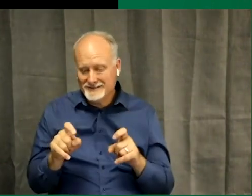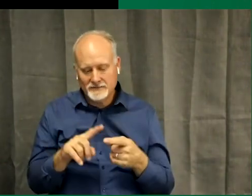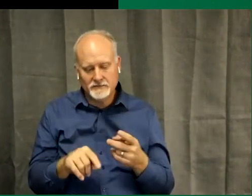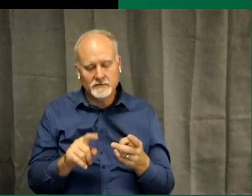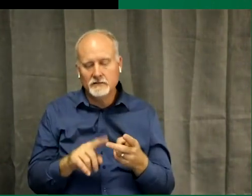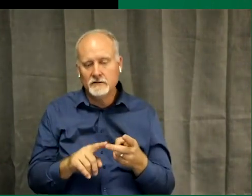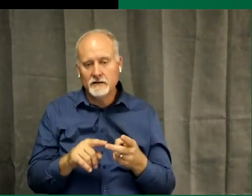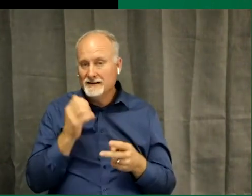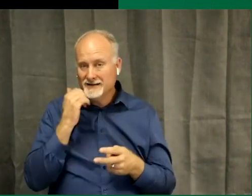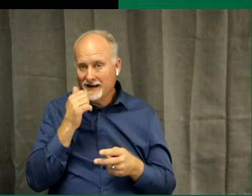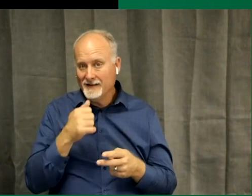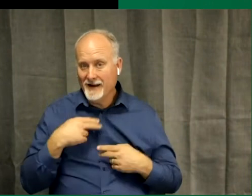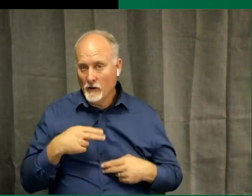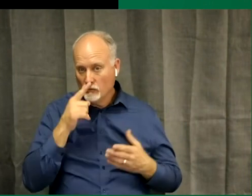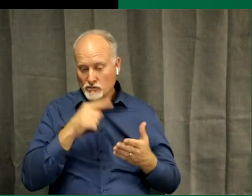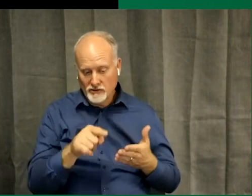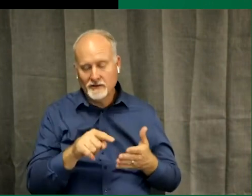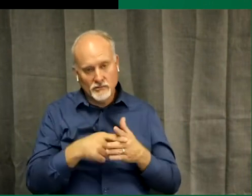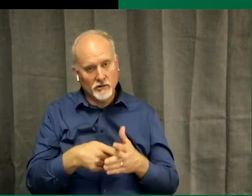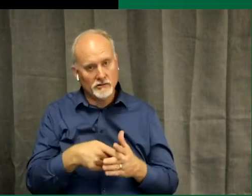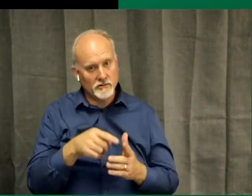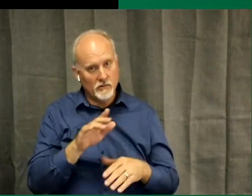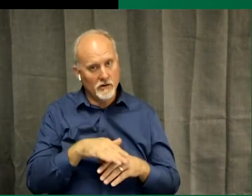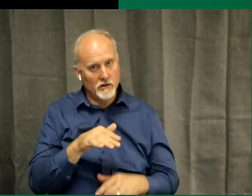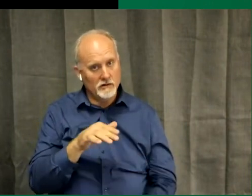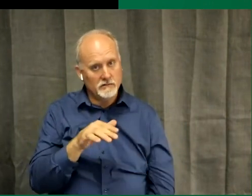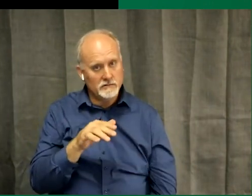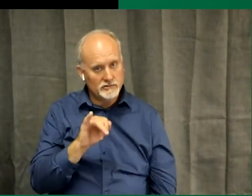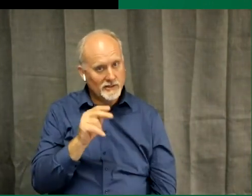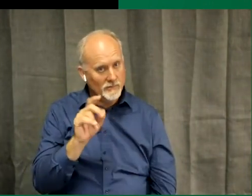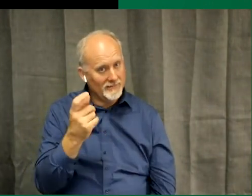our daily health check on the 11th so thank you for your time and good luck on the rest of the